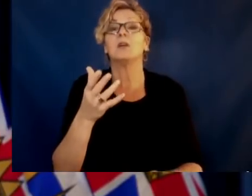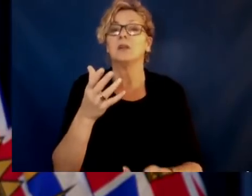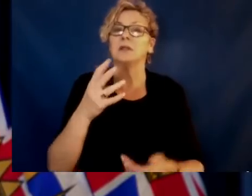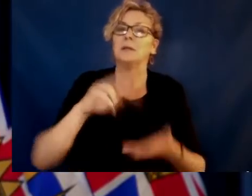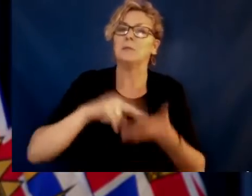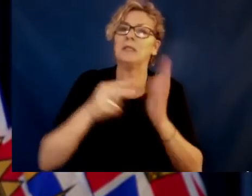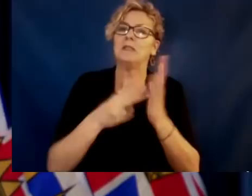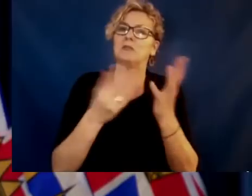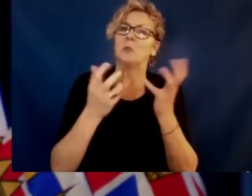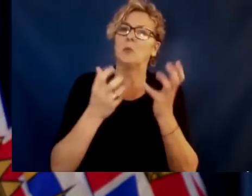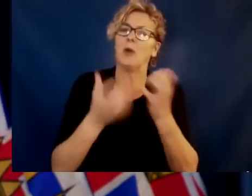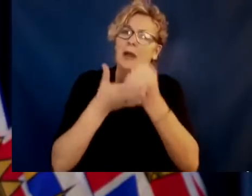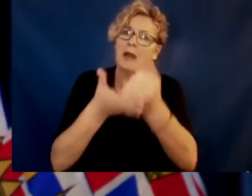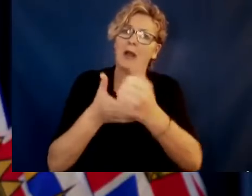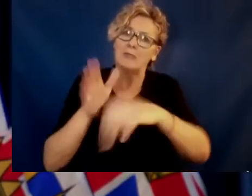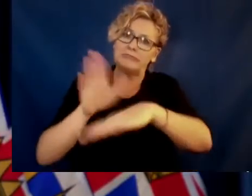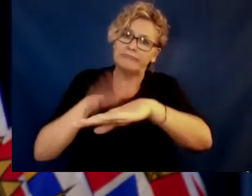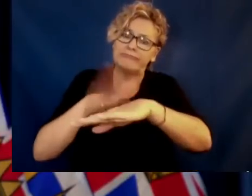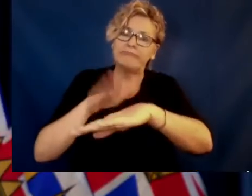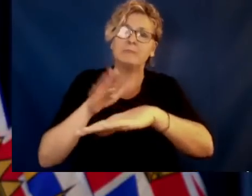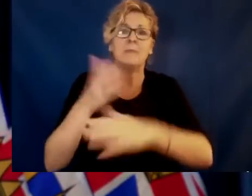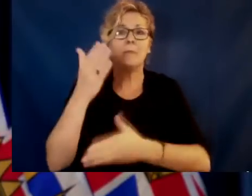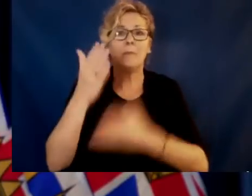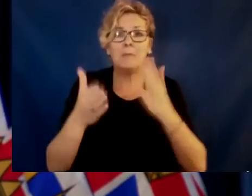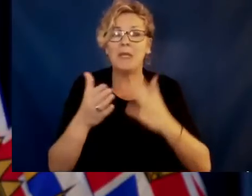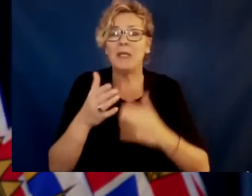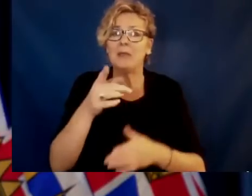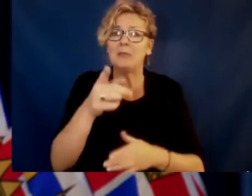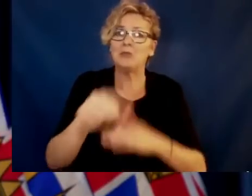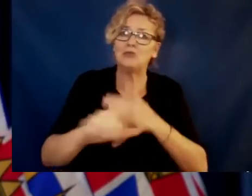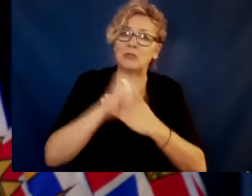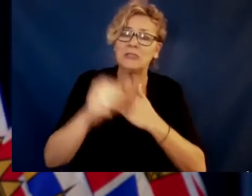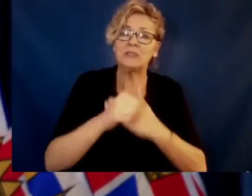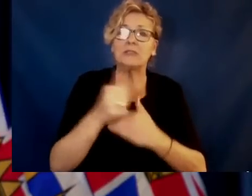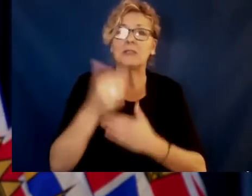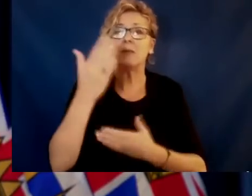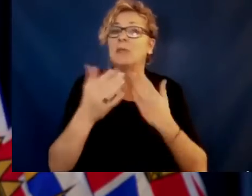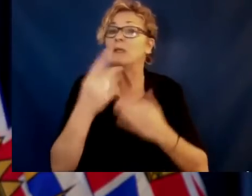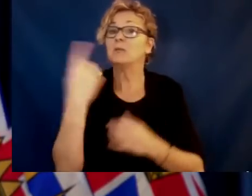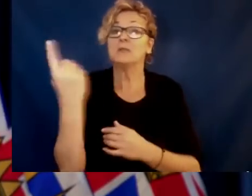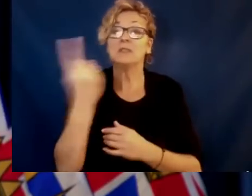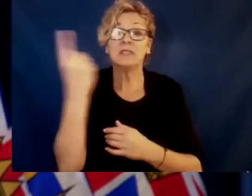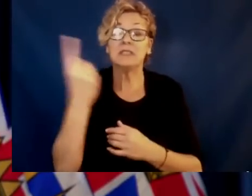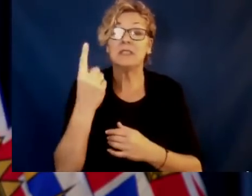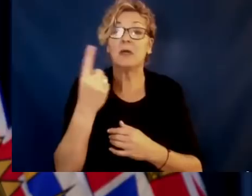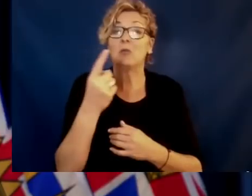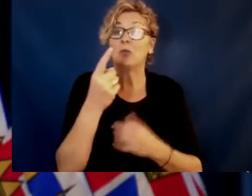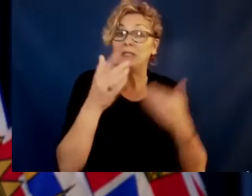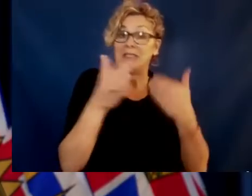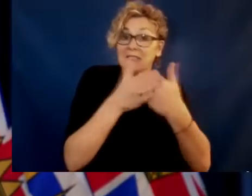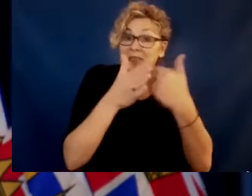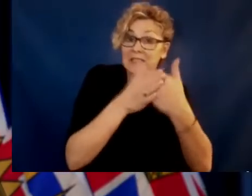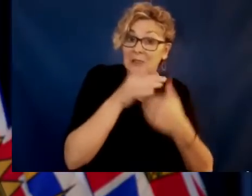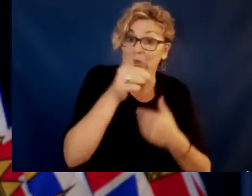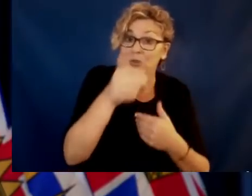get ill yourself. Public health is there to support you, to make sure you can isolate and get test tested if you